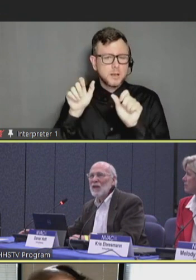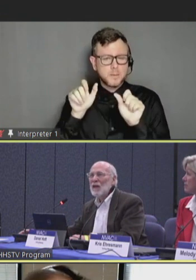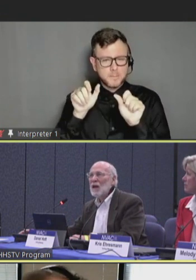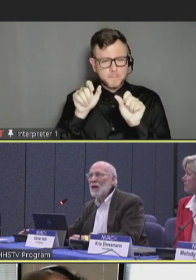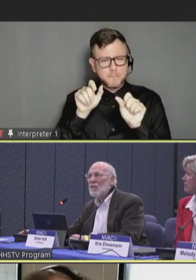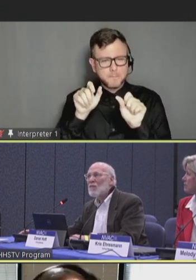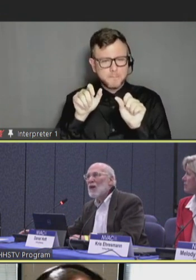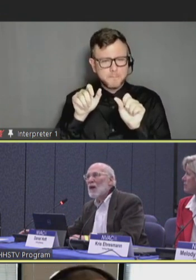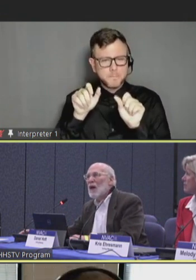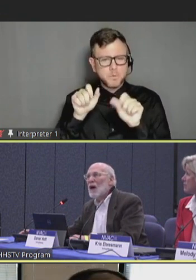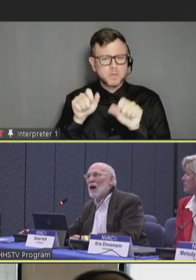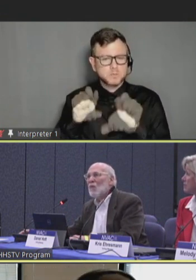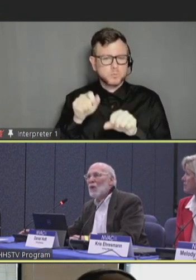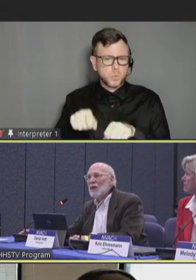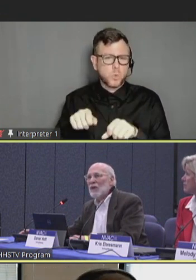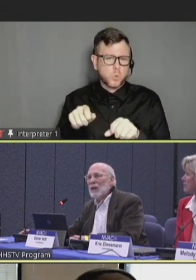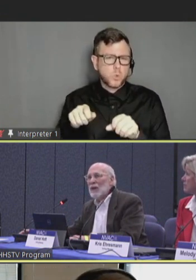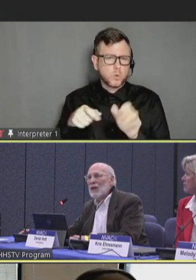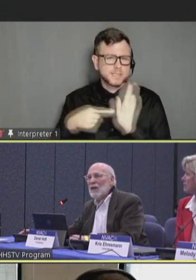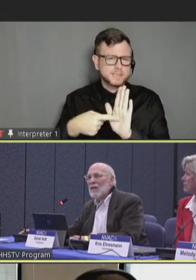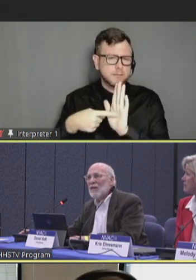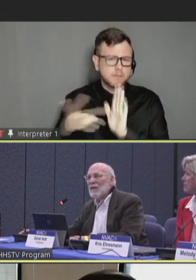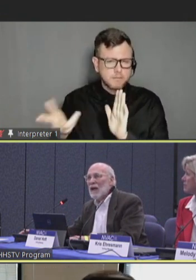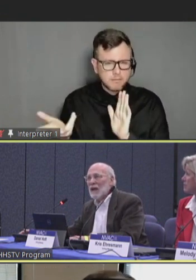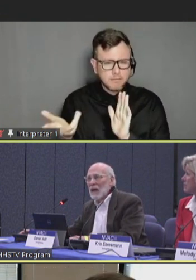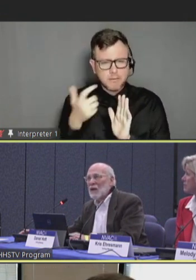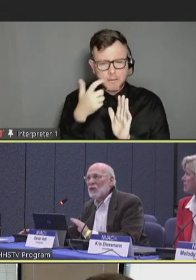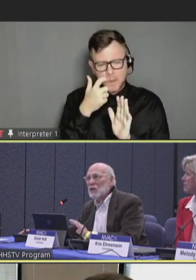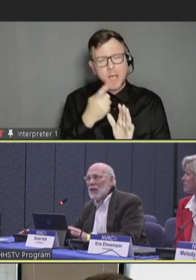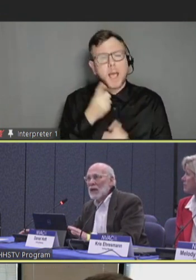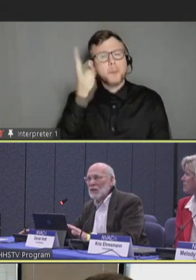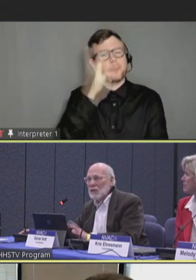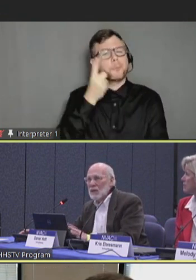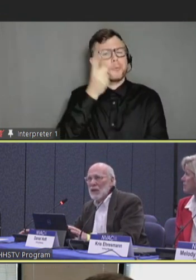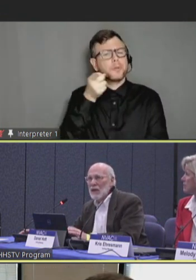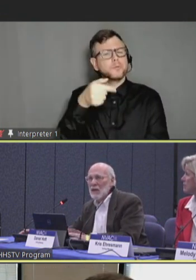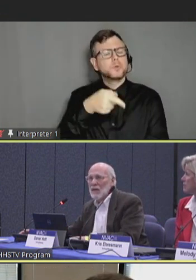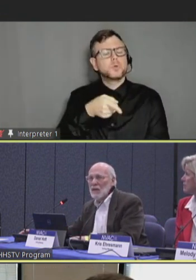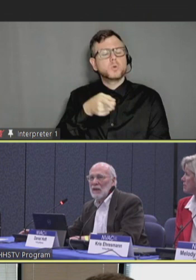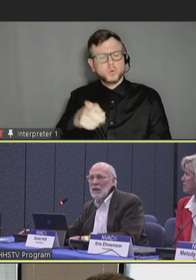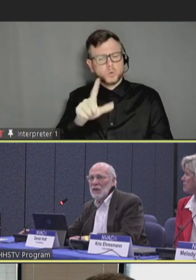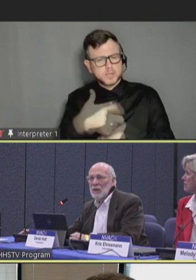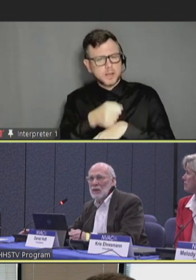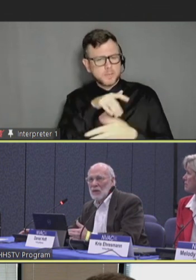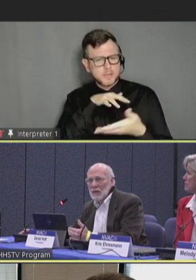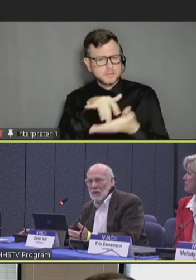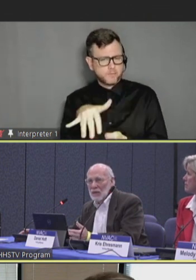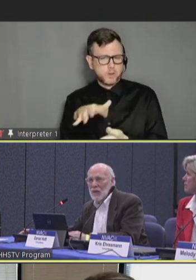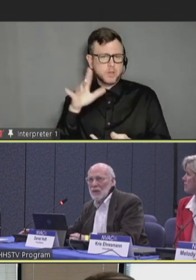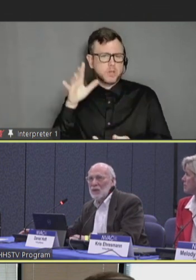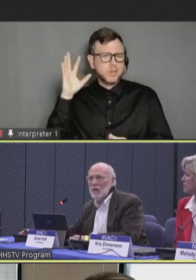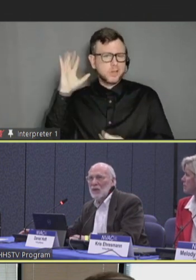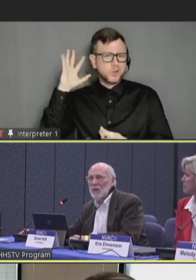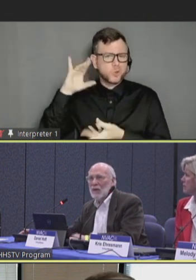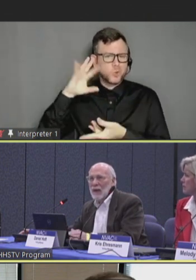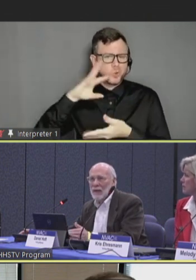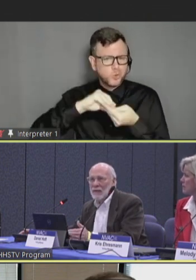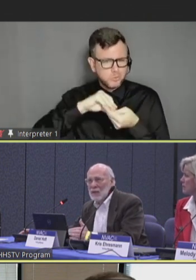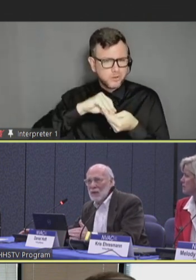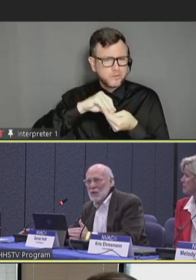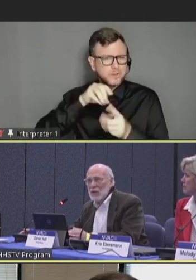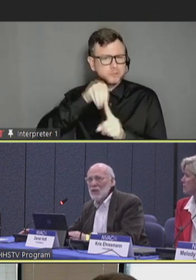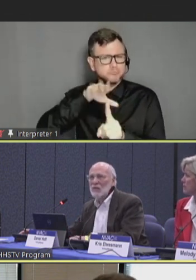I'm wondering if -- I know you set out to study the cumulative exposure and association